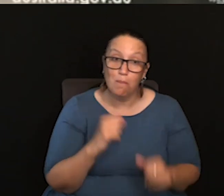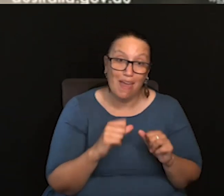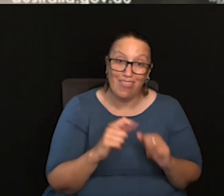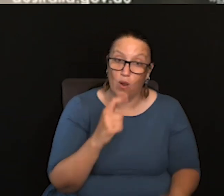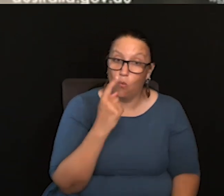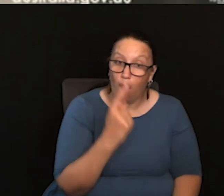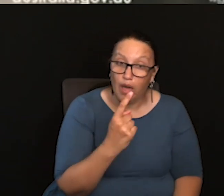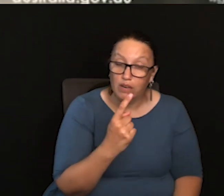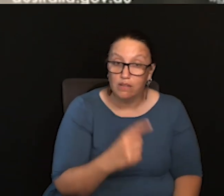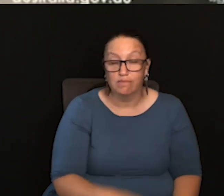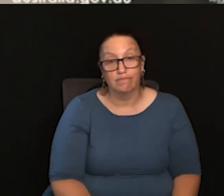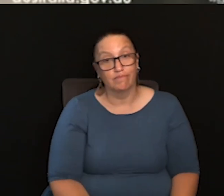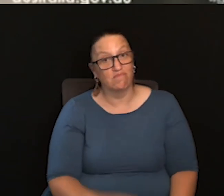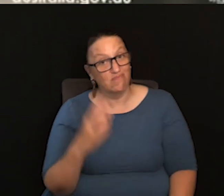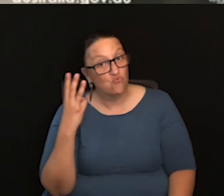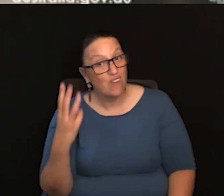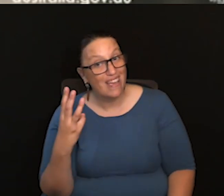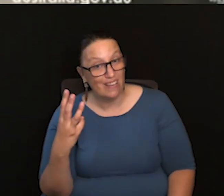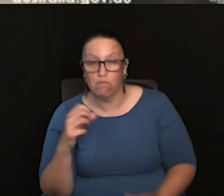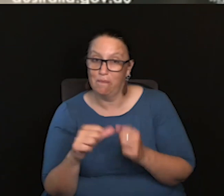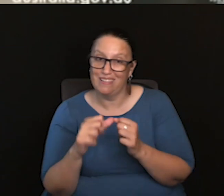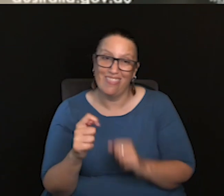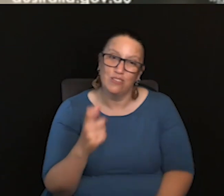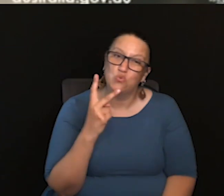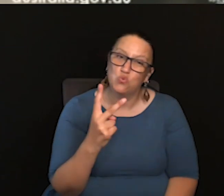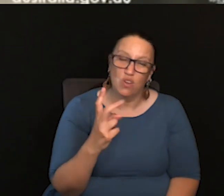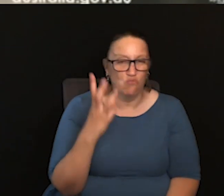4.2 million people who become eligible